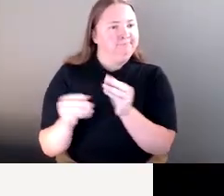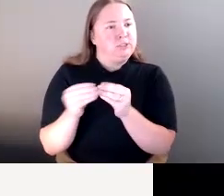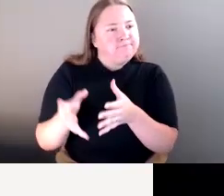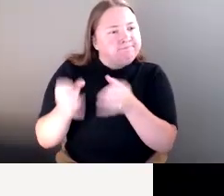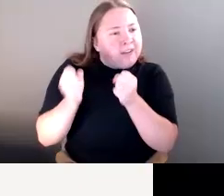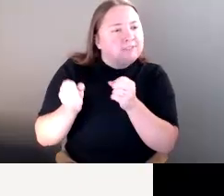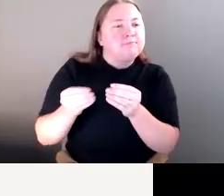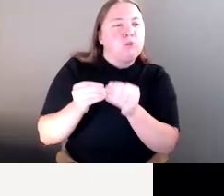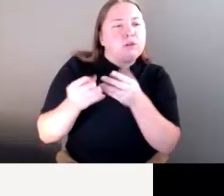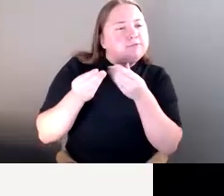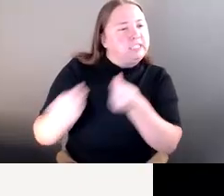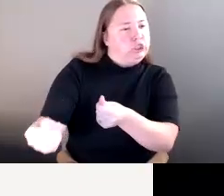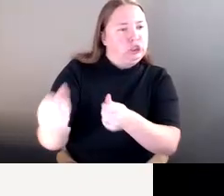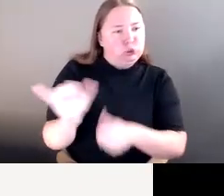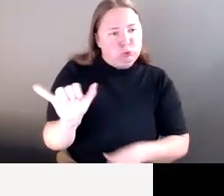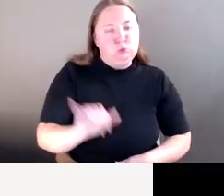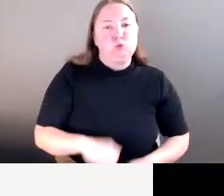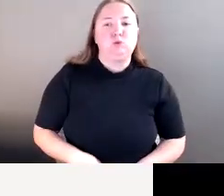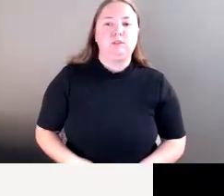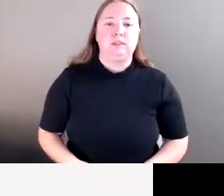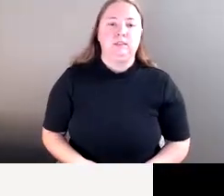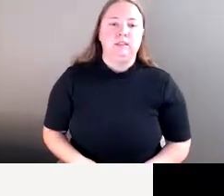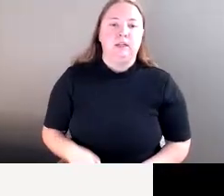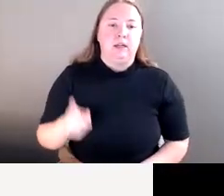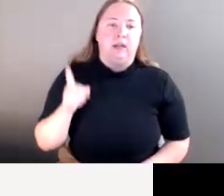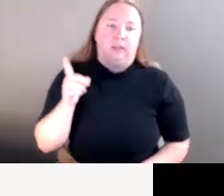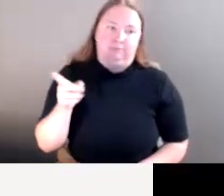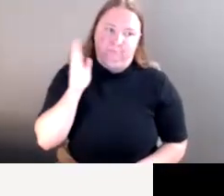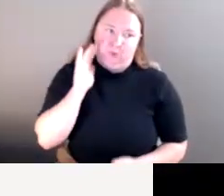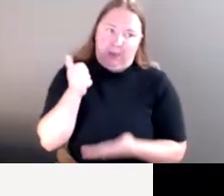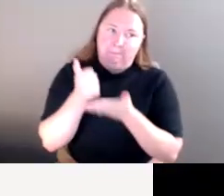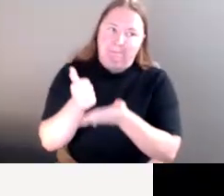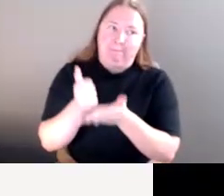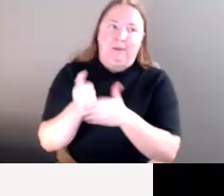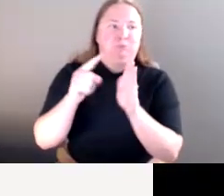And so hopefully this will help as we grade all of our assignments.